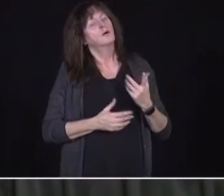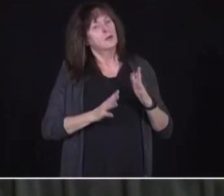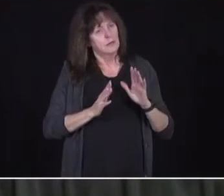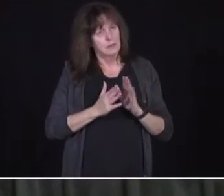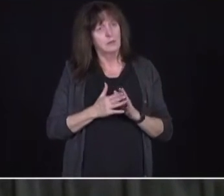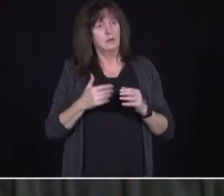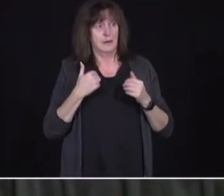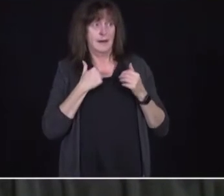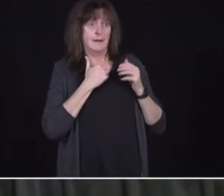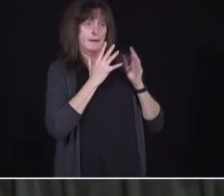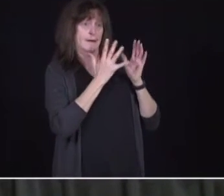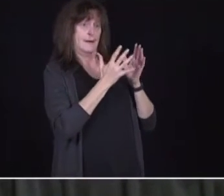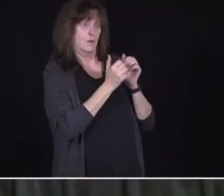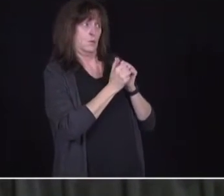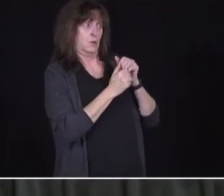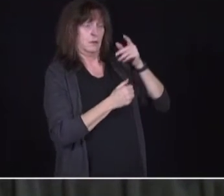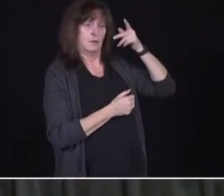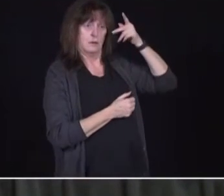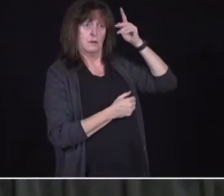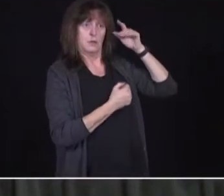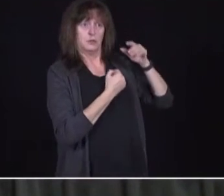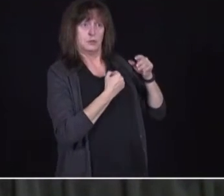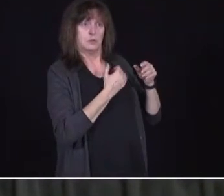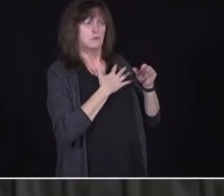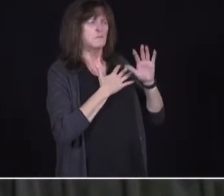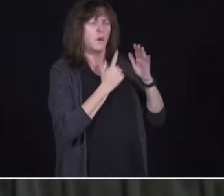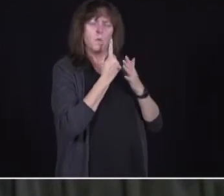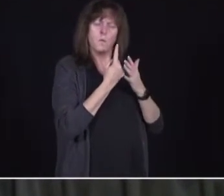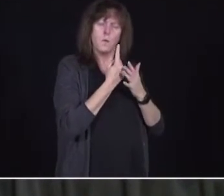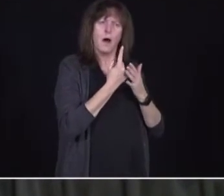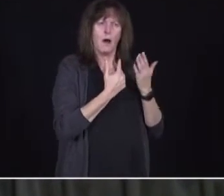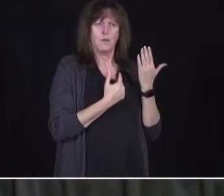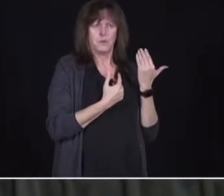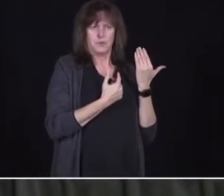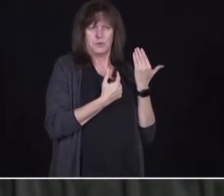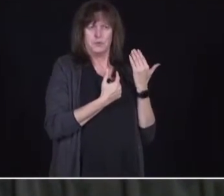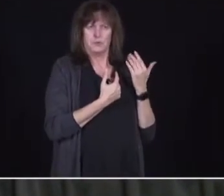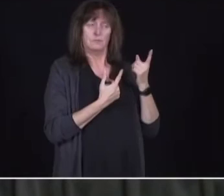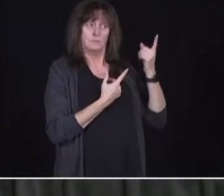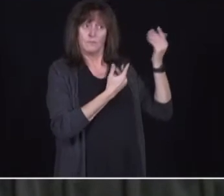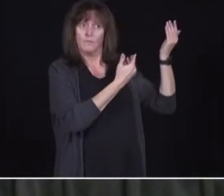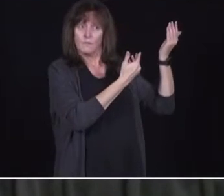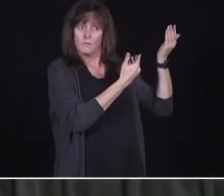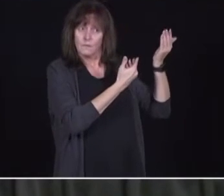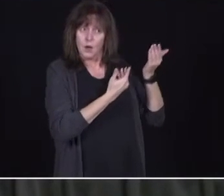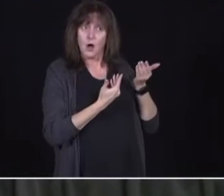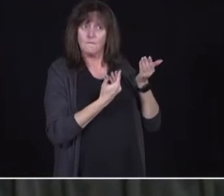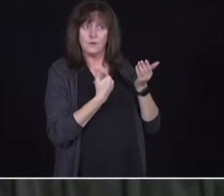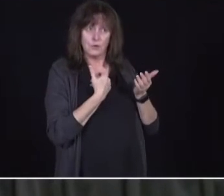Premier Ford: That is a good question am I just got off the phone with the Prime Minister